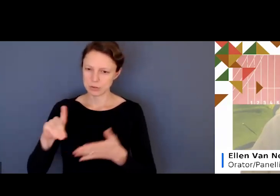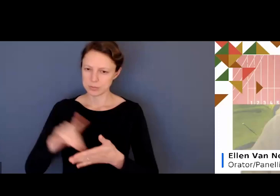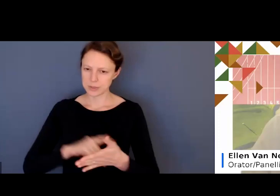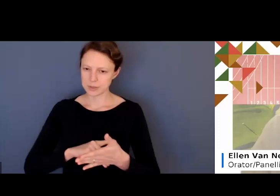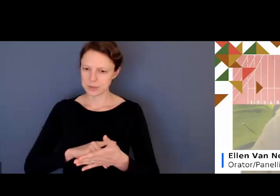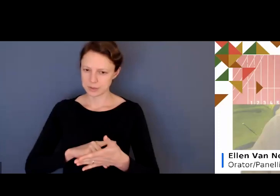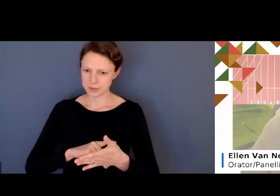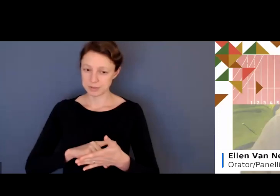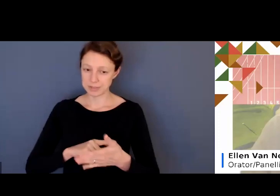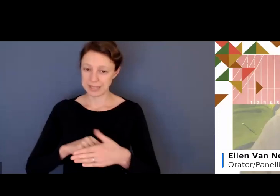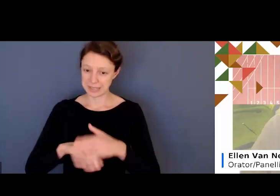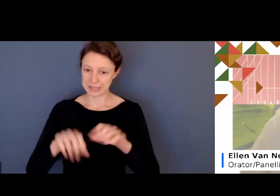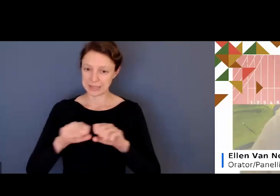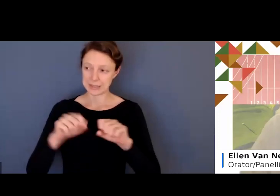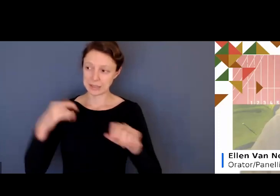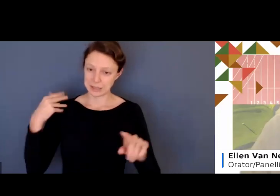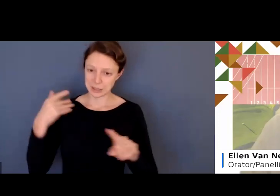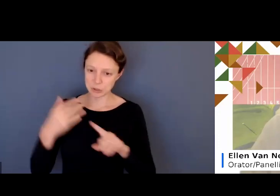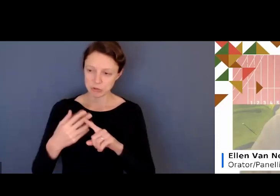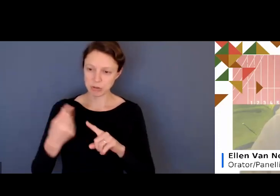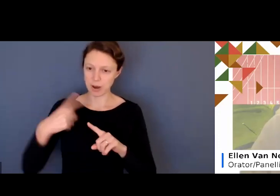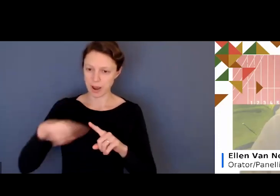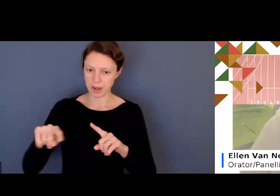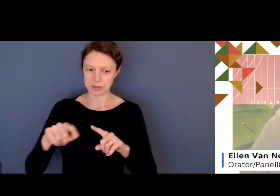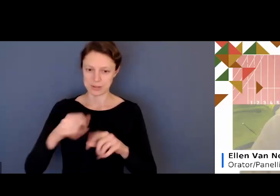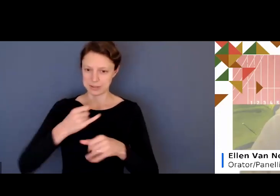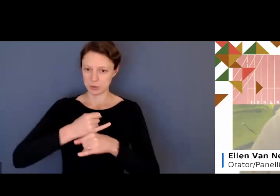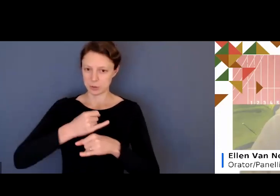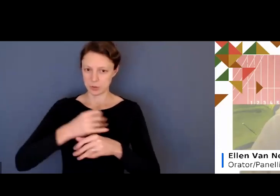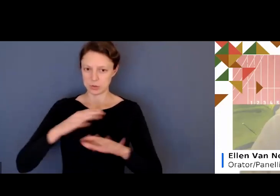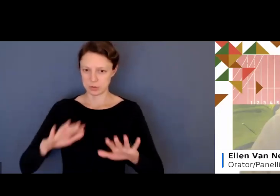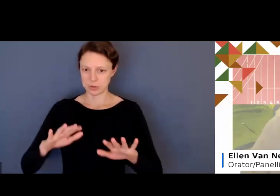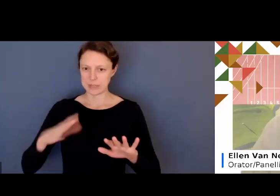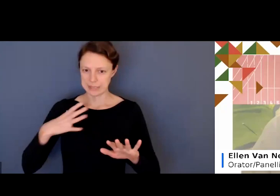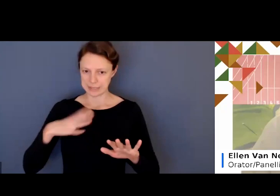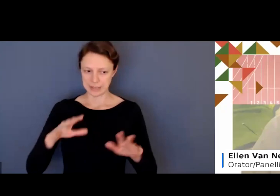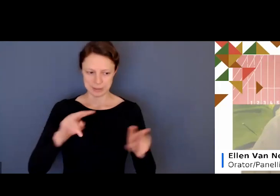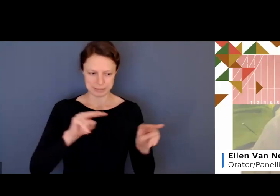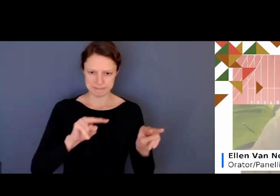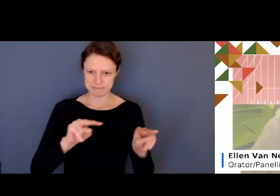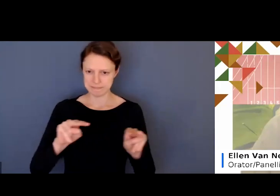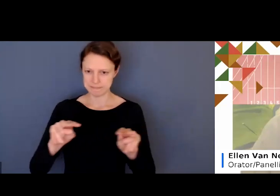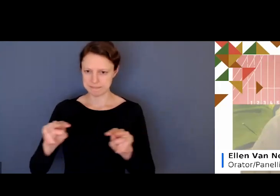across the board is in every sport. That is the first step.